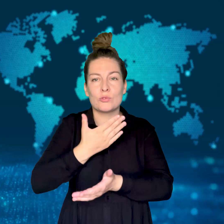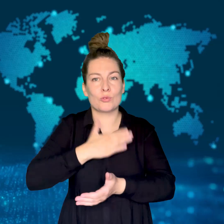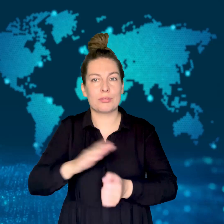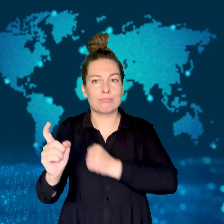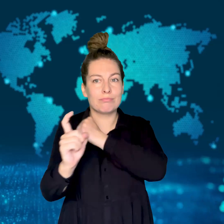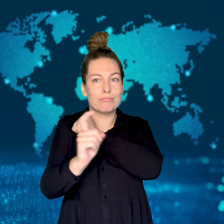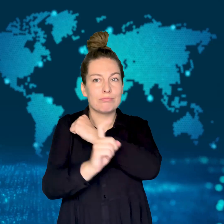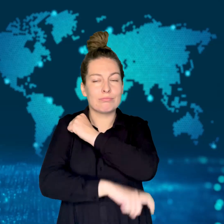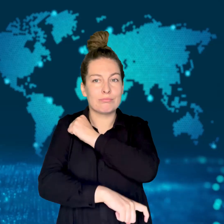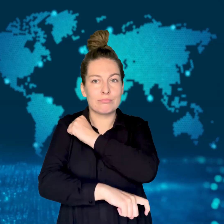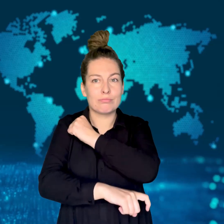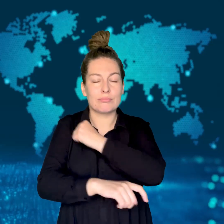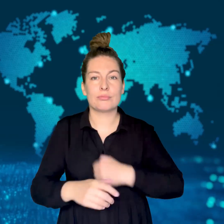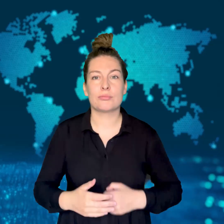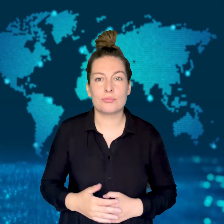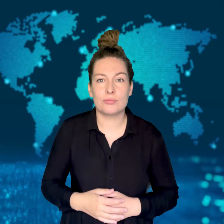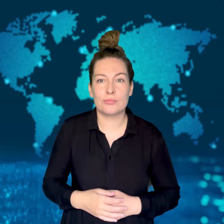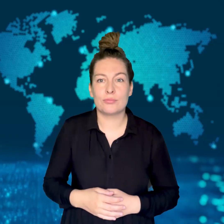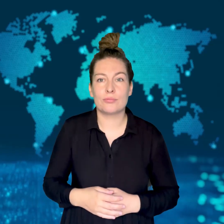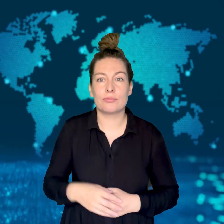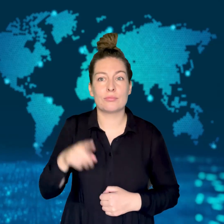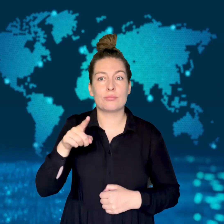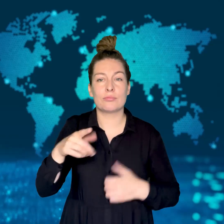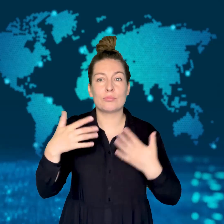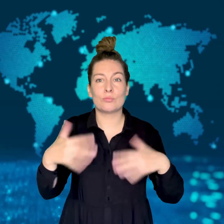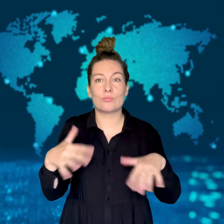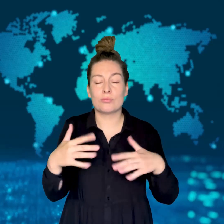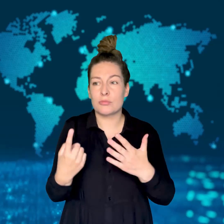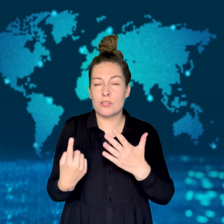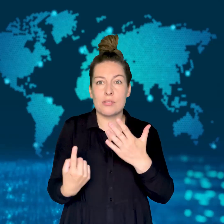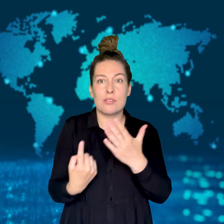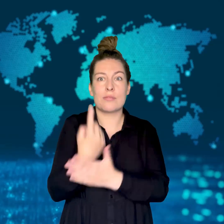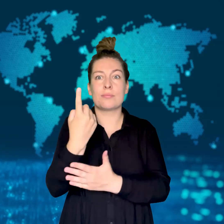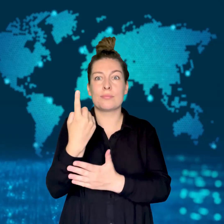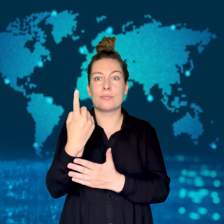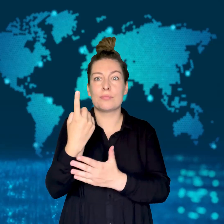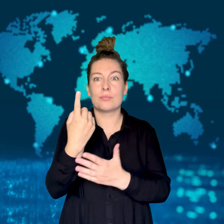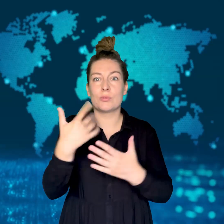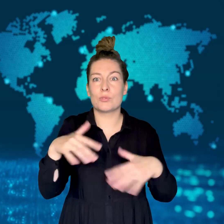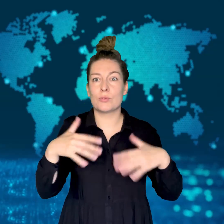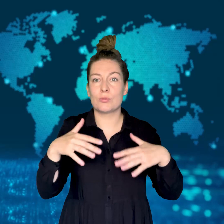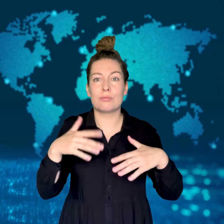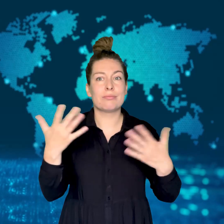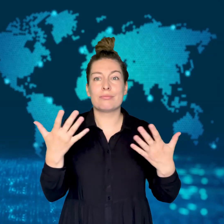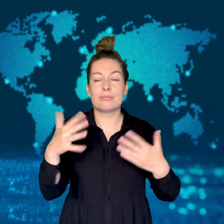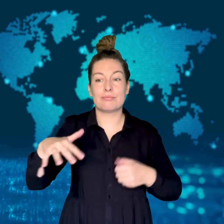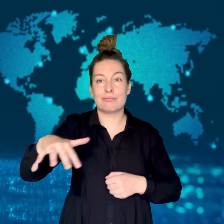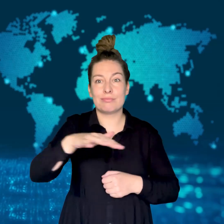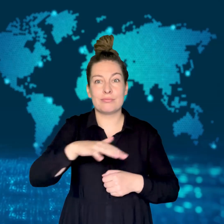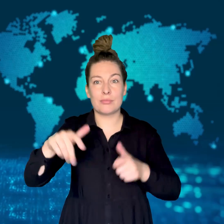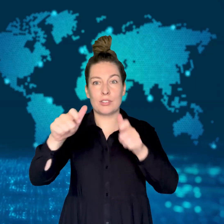and told them they had to undress.